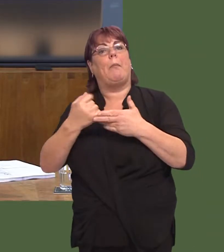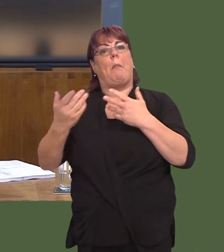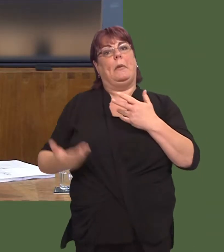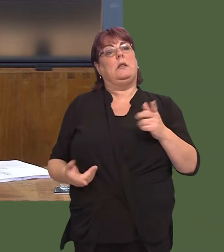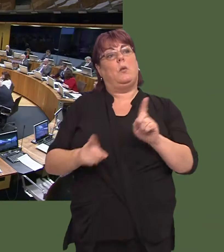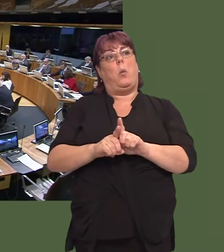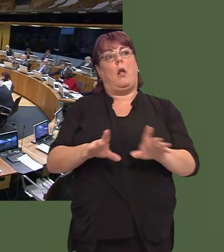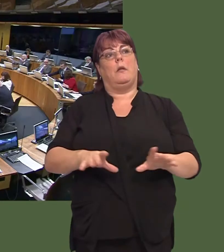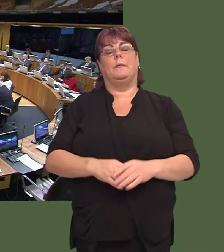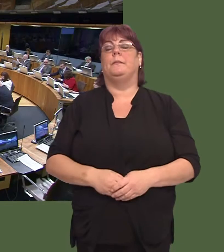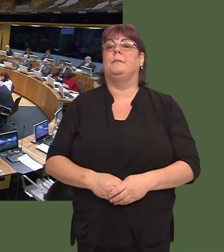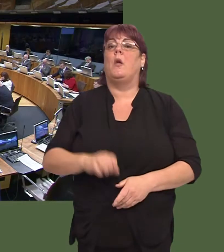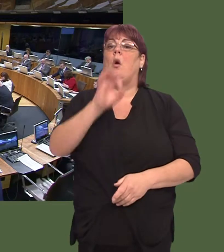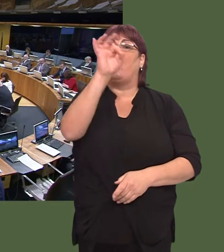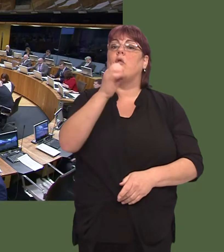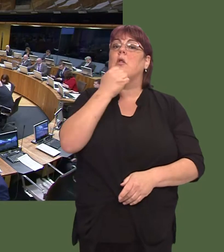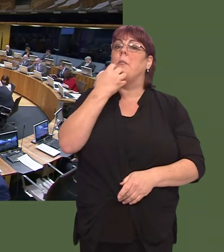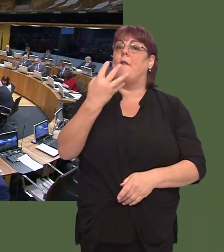Jenny Rathbone: 4.